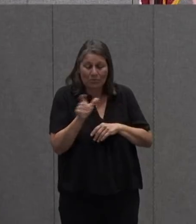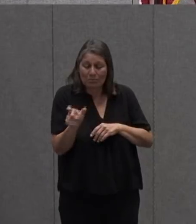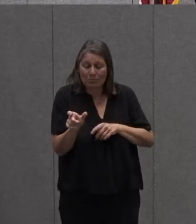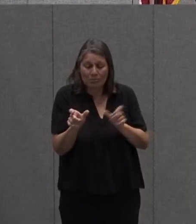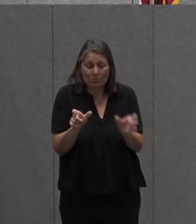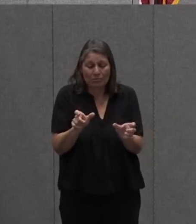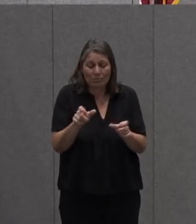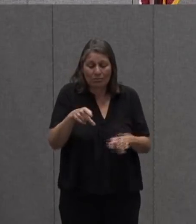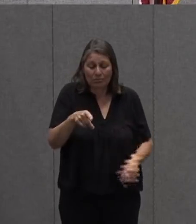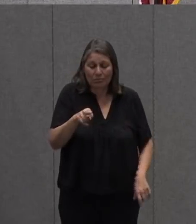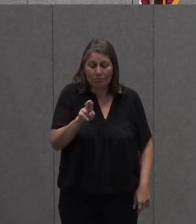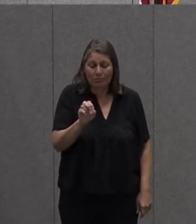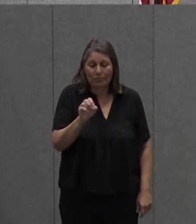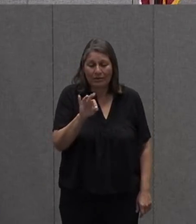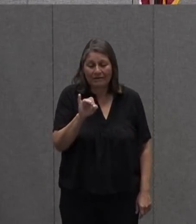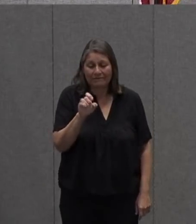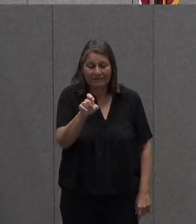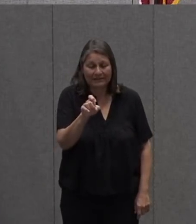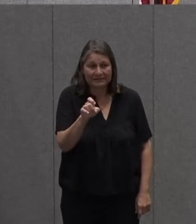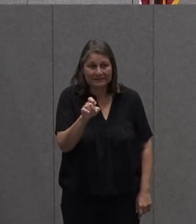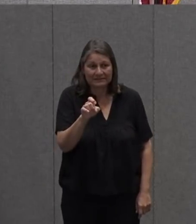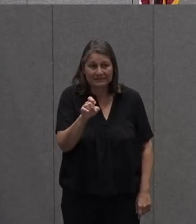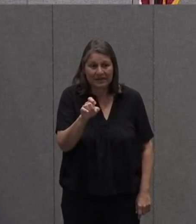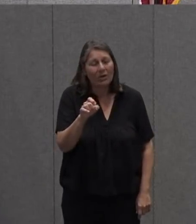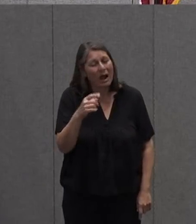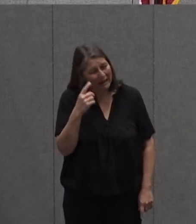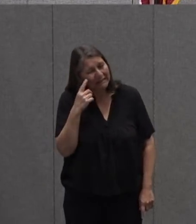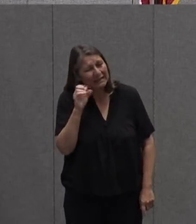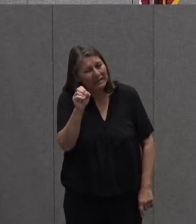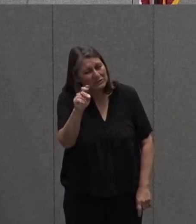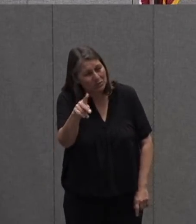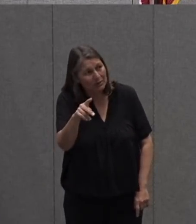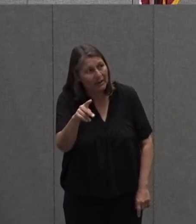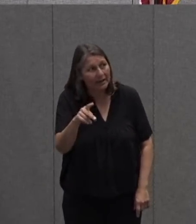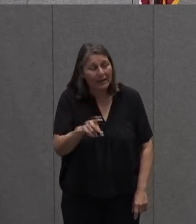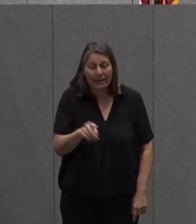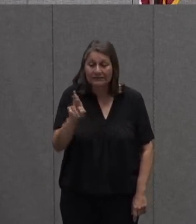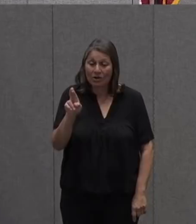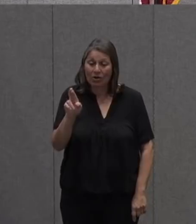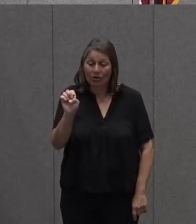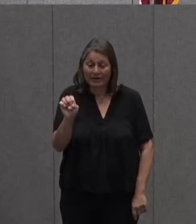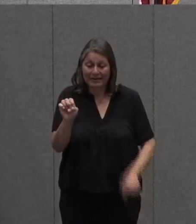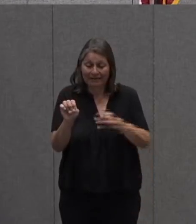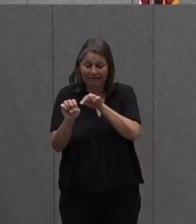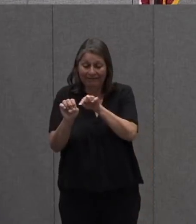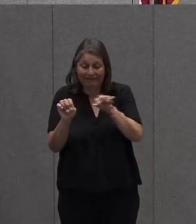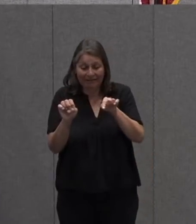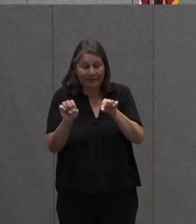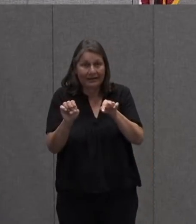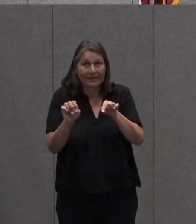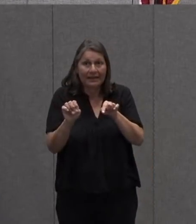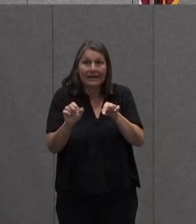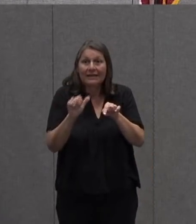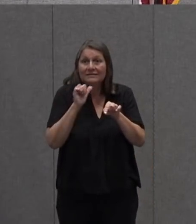Right there it just says RE and then a dash. And it's at the beginning of the word. And it's not a prefix but it is a familiar word part.